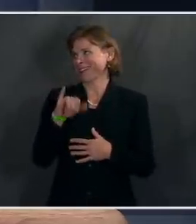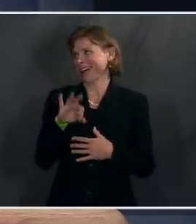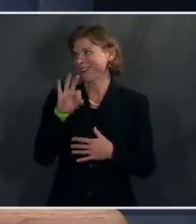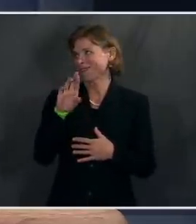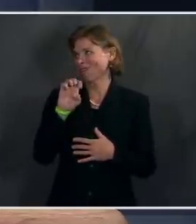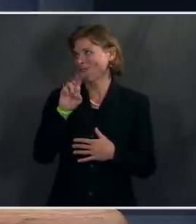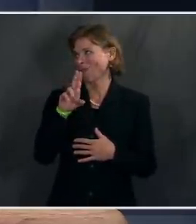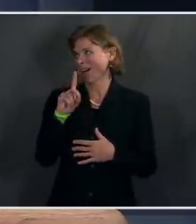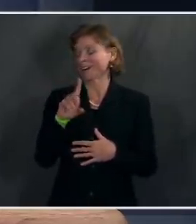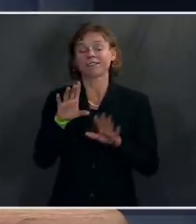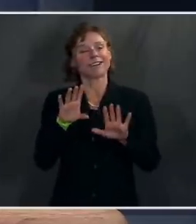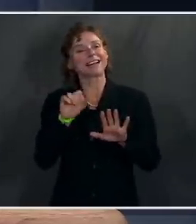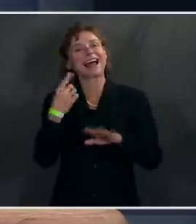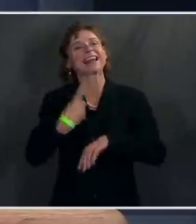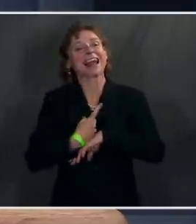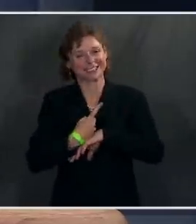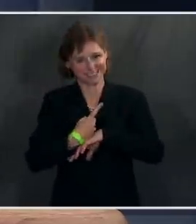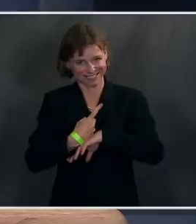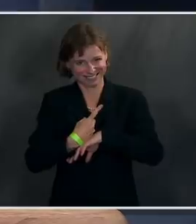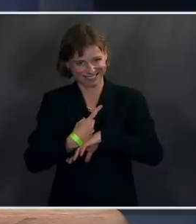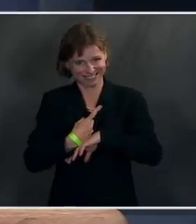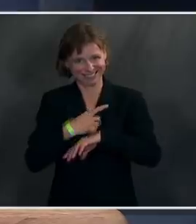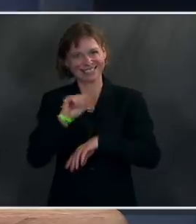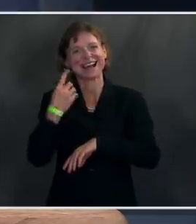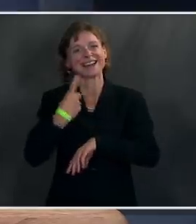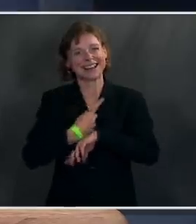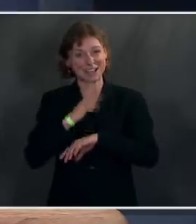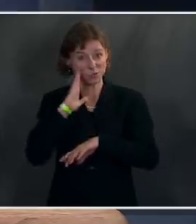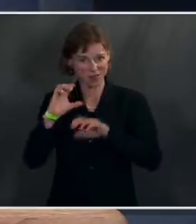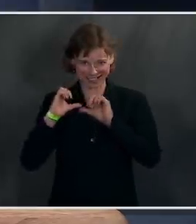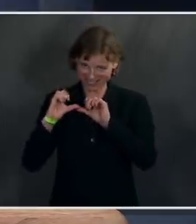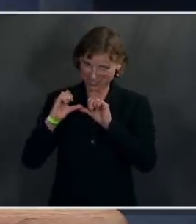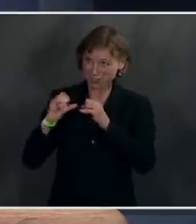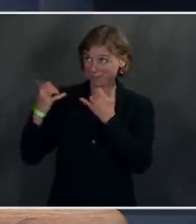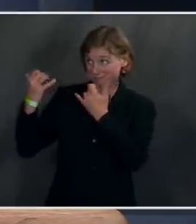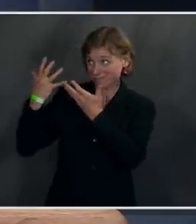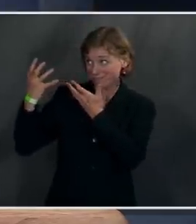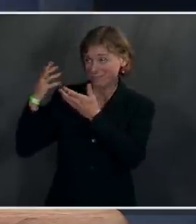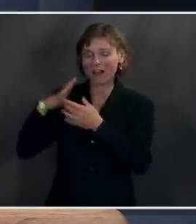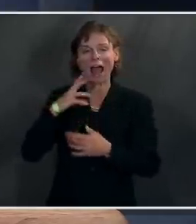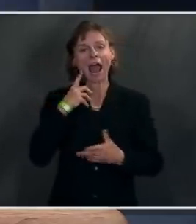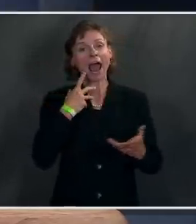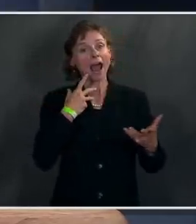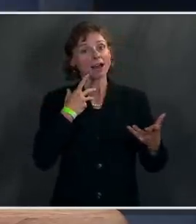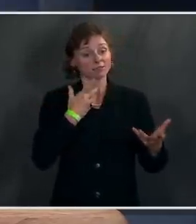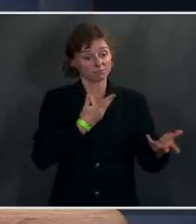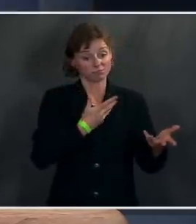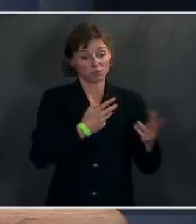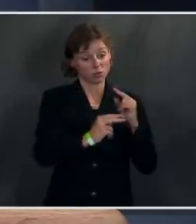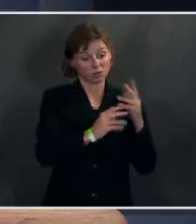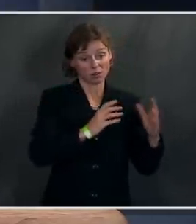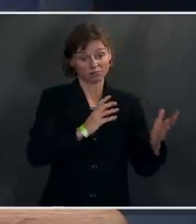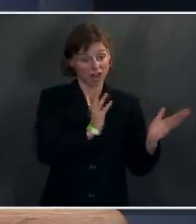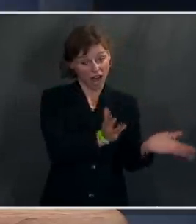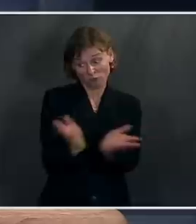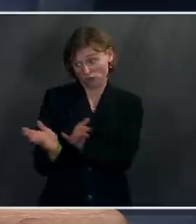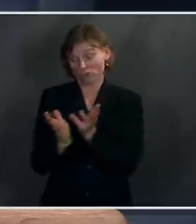10 days they will continue and also engagements with Democrats and Republicans in Congress about the path forward.